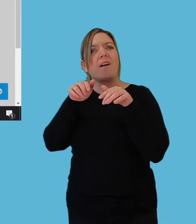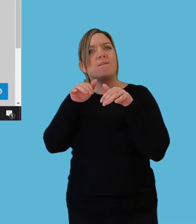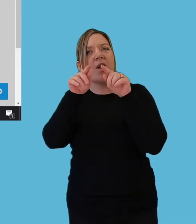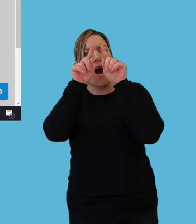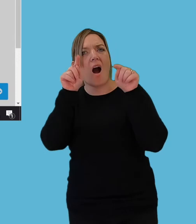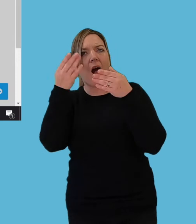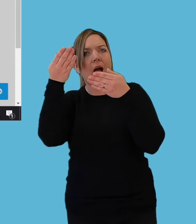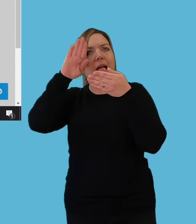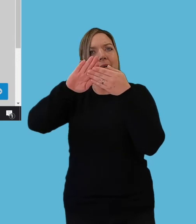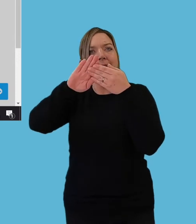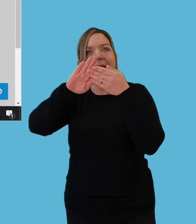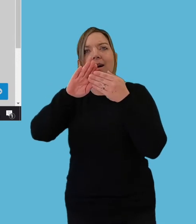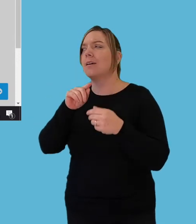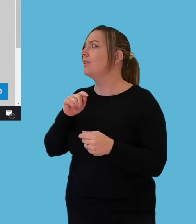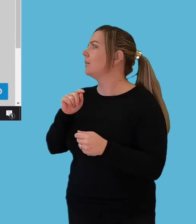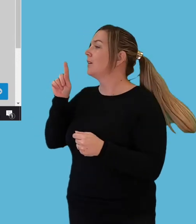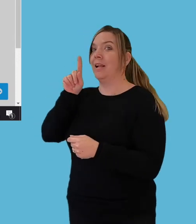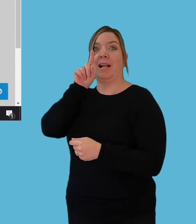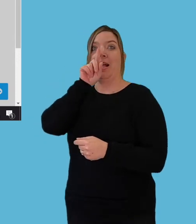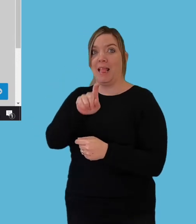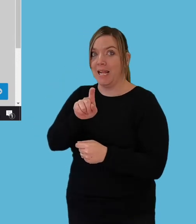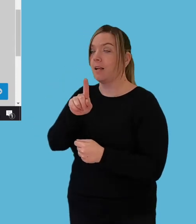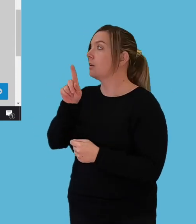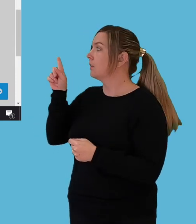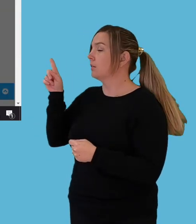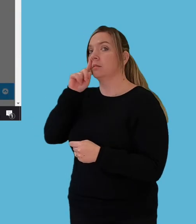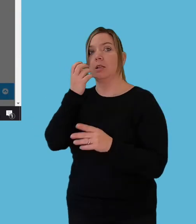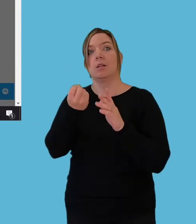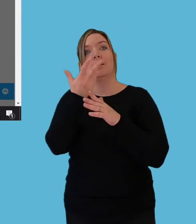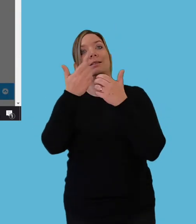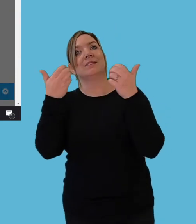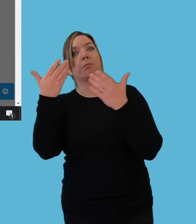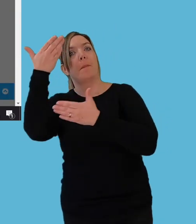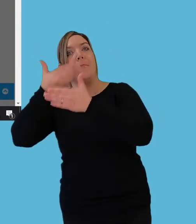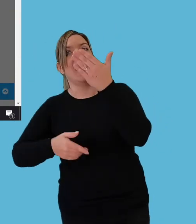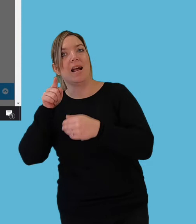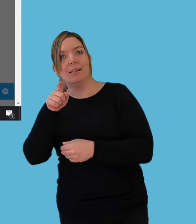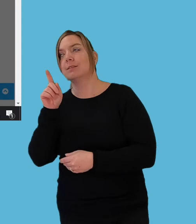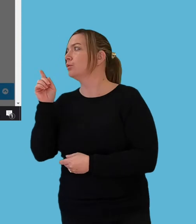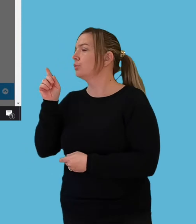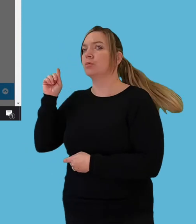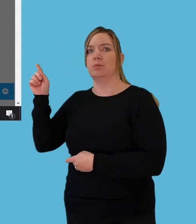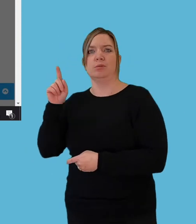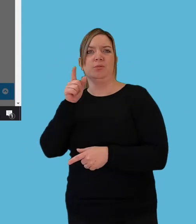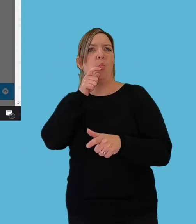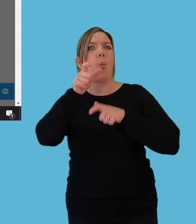it just looks like a little file, and if I click on that you'll see it comes up as a separate page - this one is a